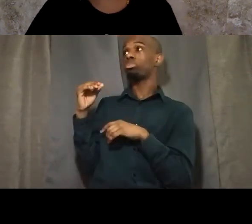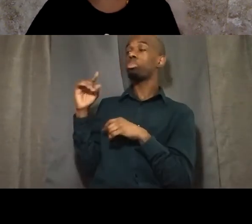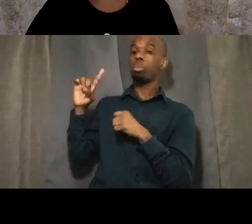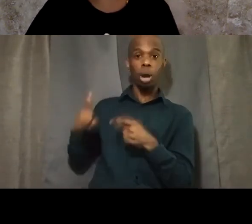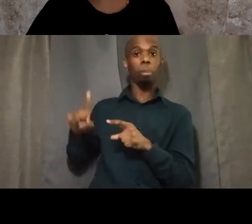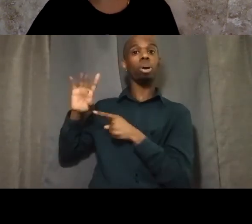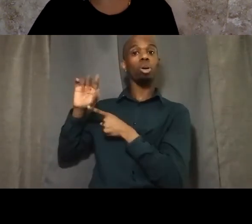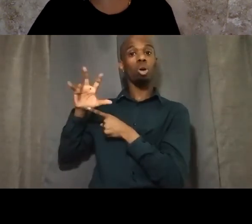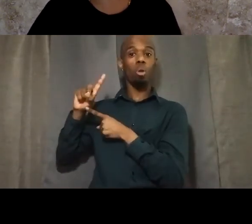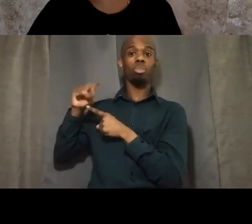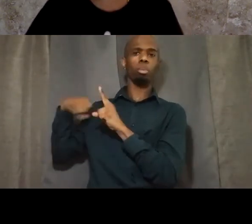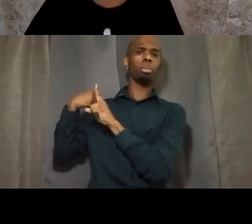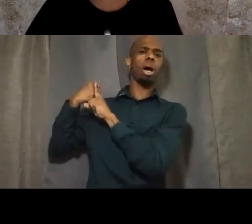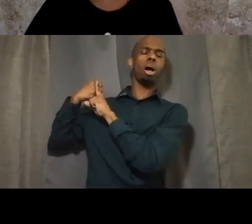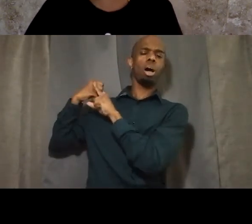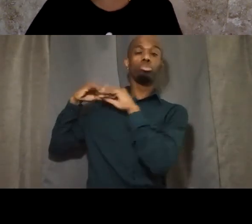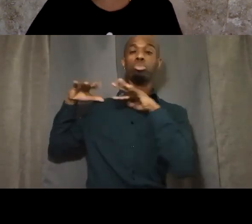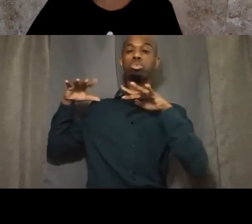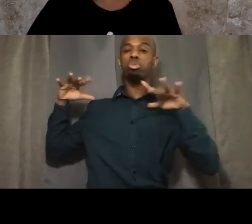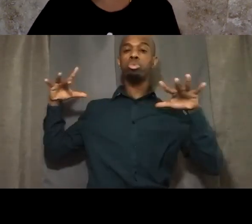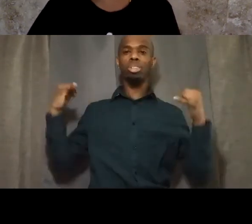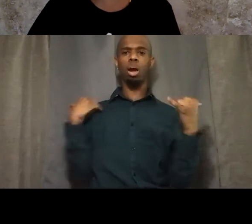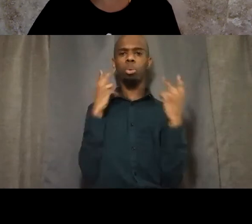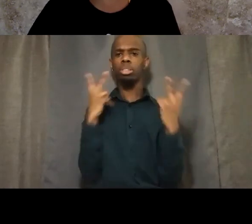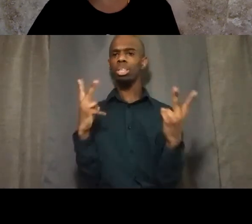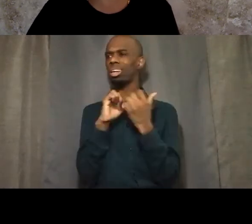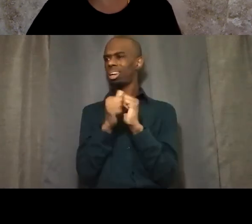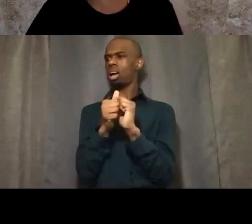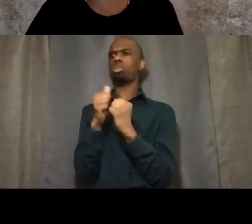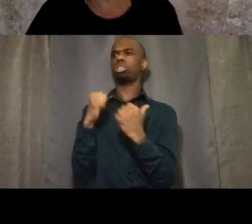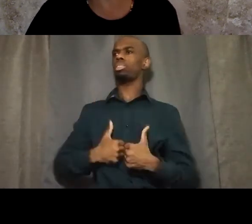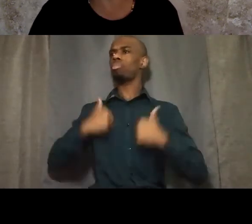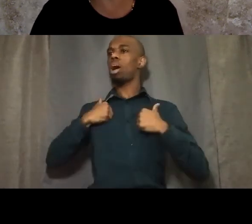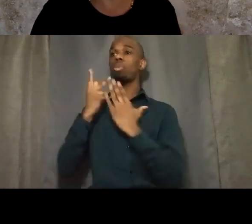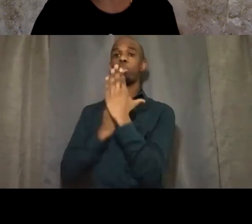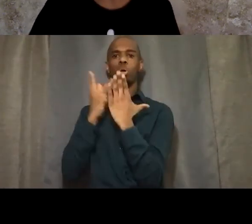We watched kind of the resurgence of survival programs through things like mutual aid,